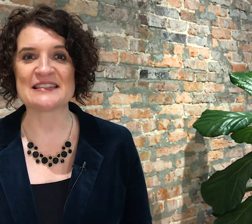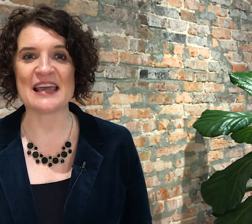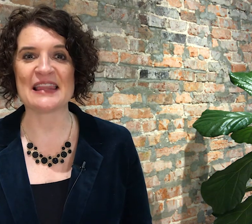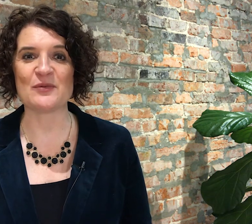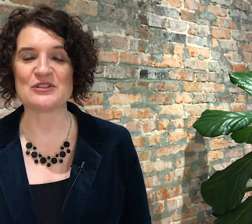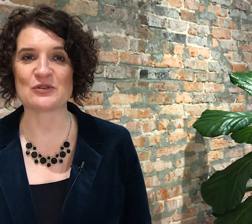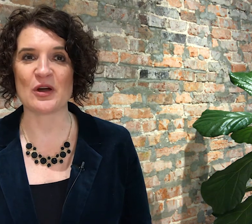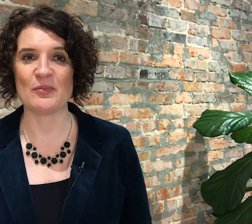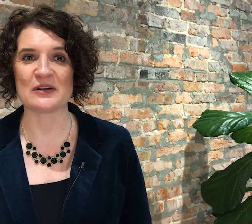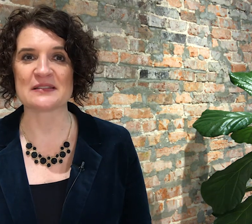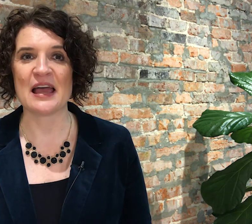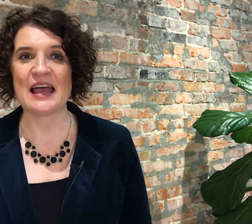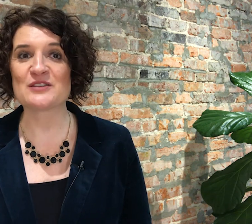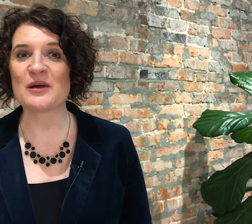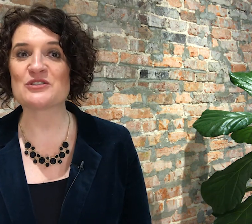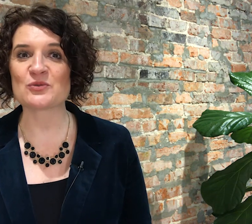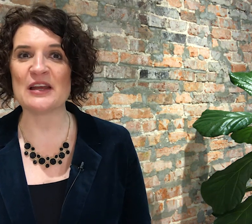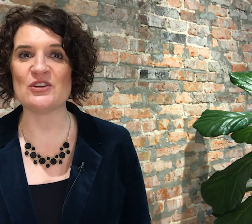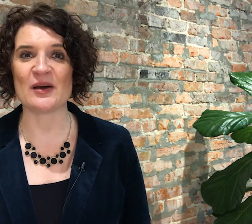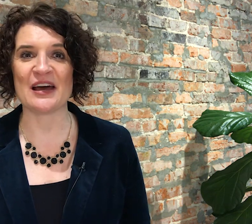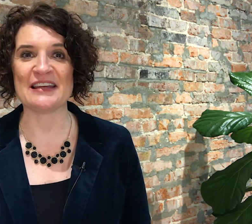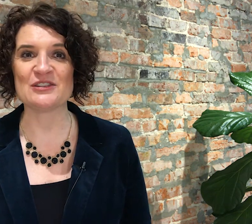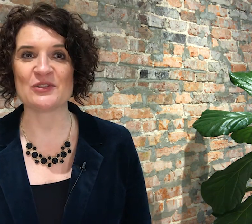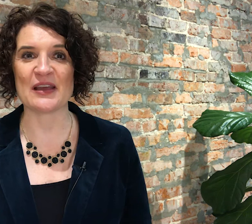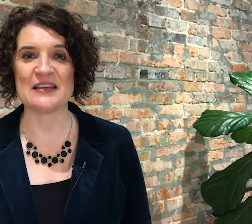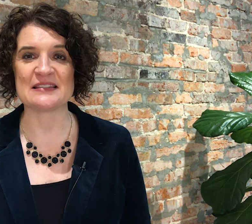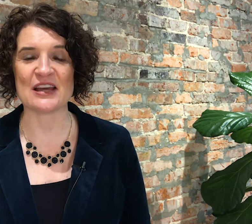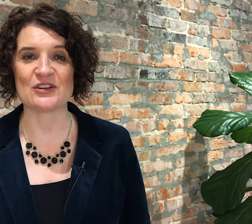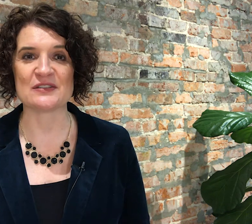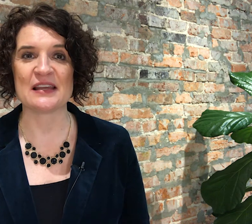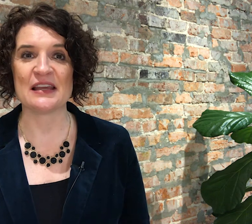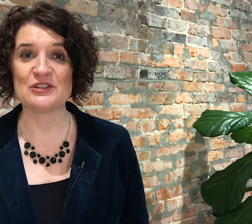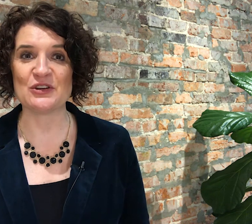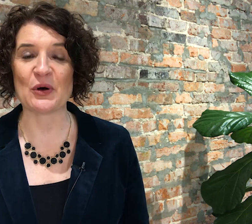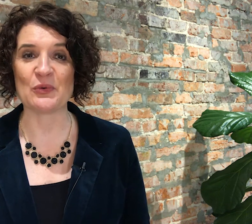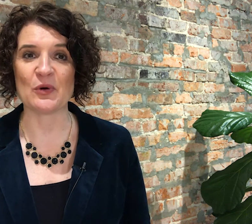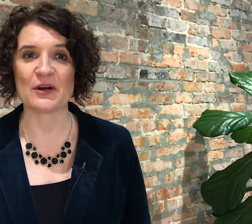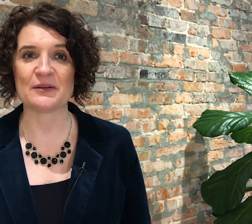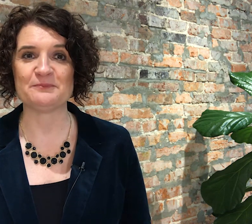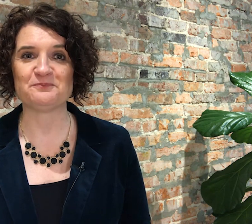high quality sign language storybooks as well as train you on how to integrate these standards into your own work.